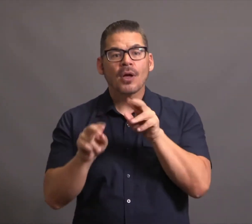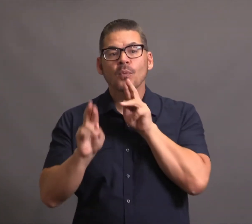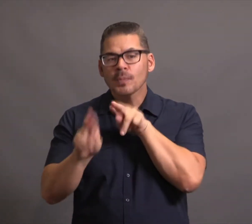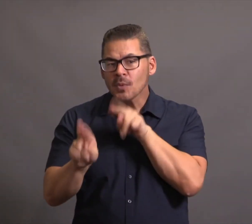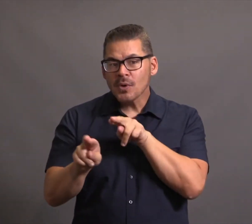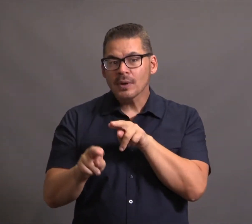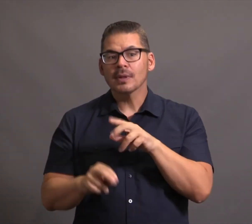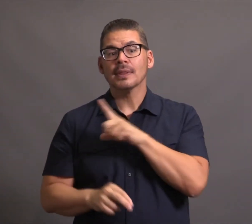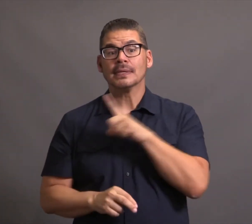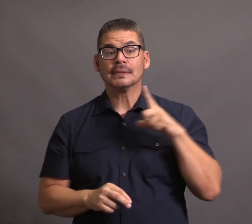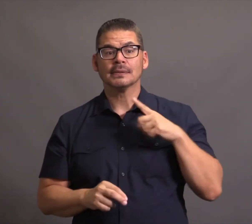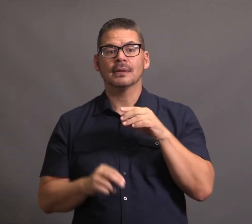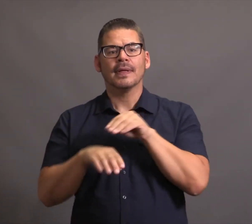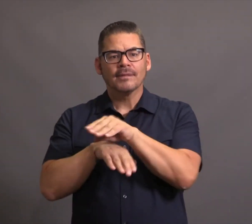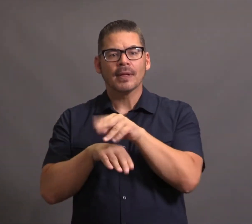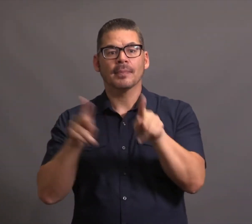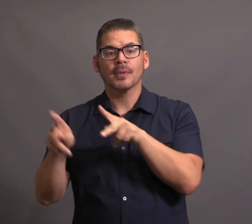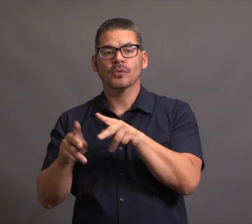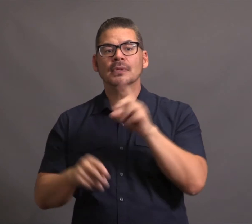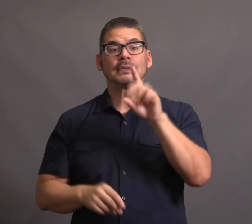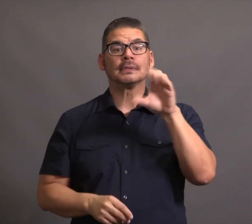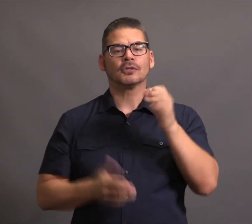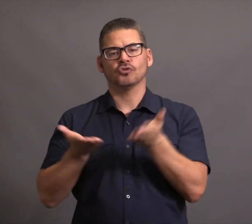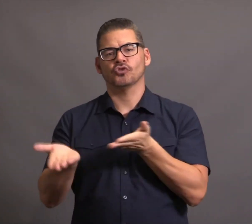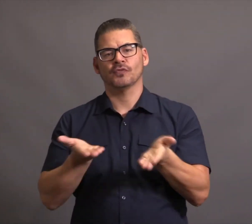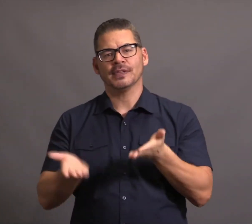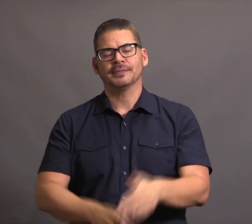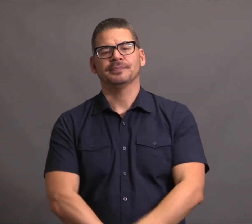Monitor and report on legislation affecting the people DCS serves.